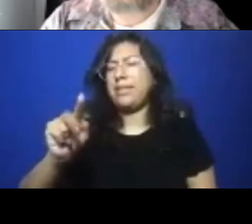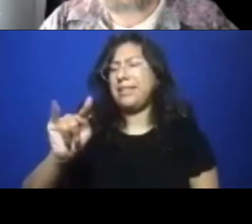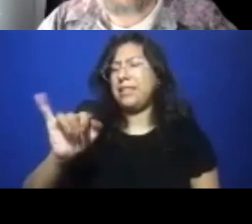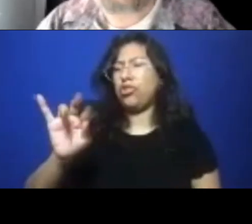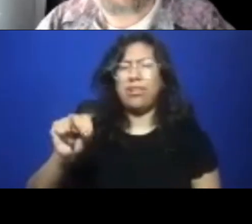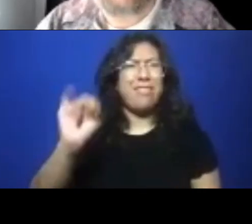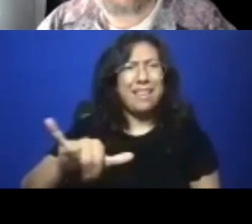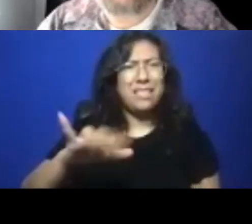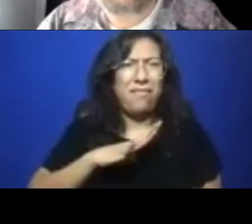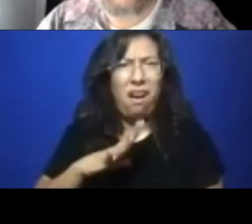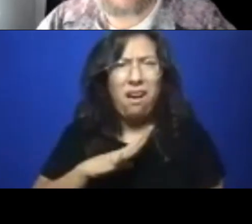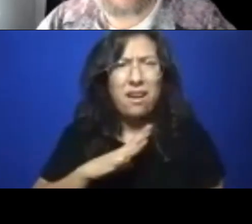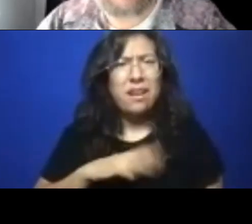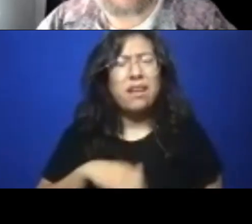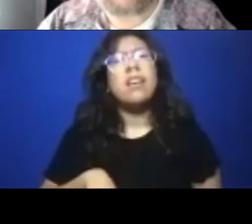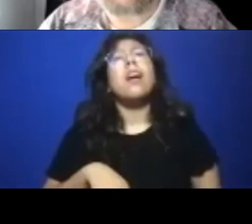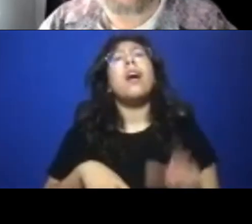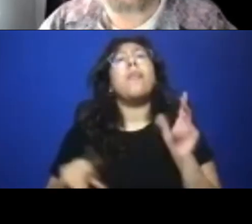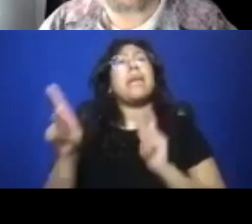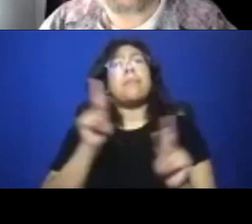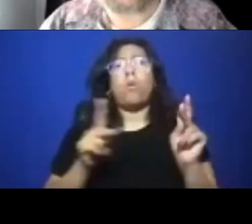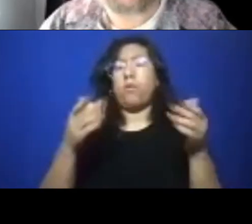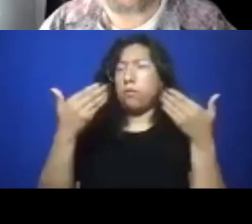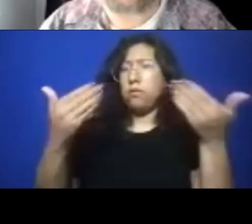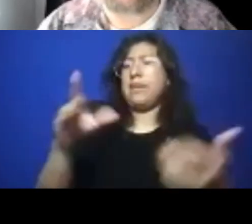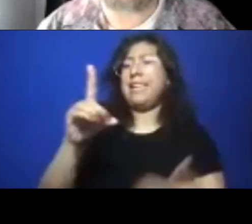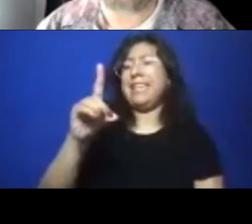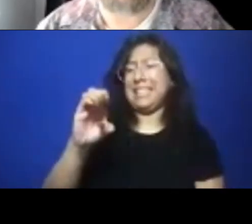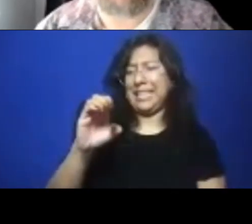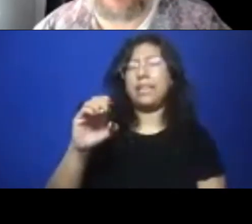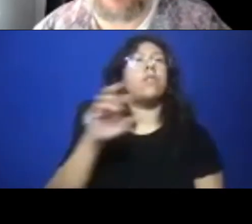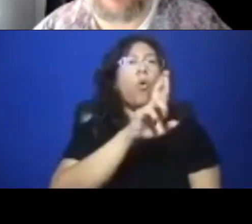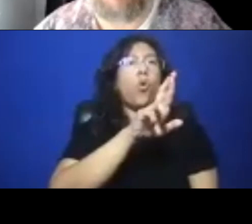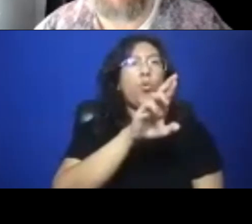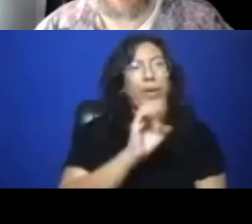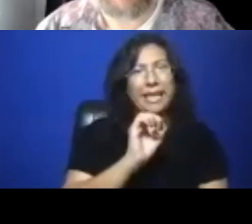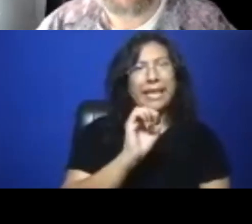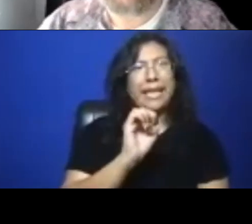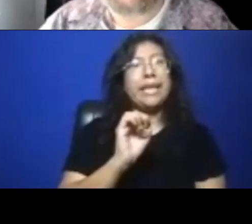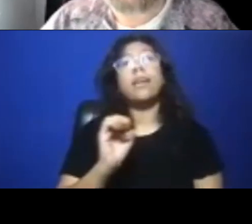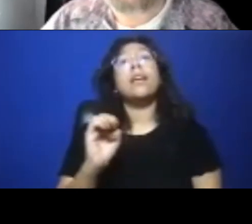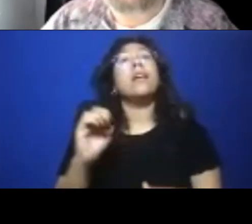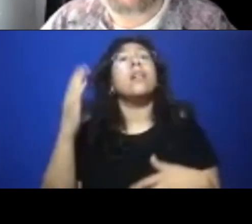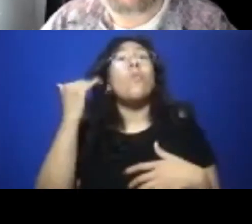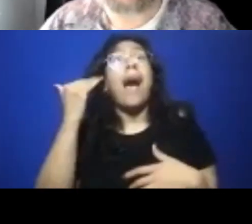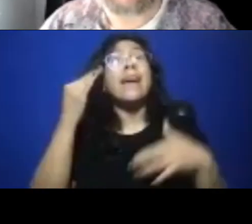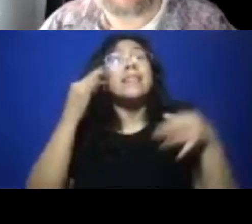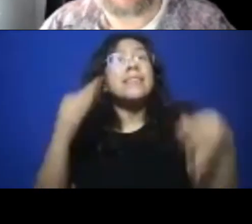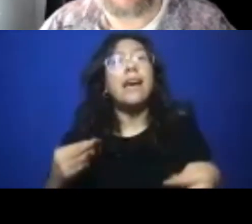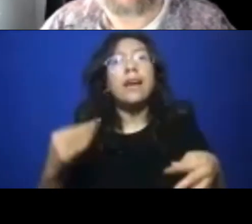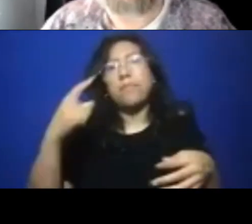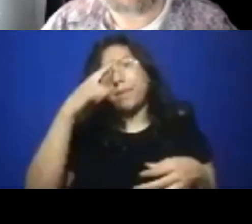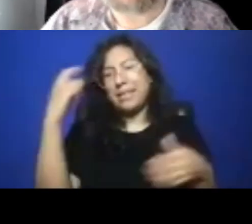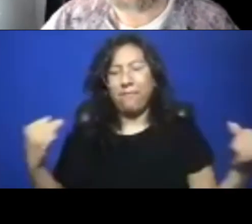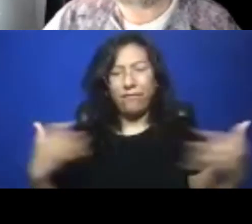But when people are detransition or retransitioning out of fear, that can be cause for concern.